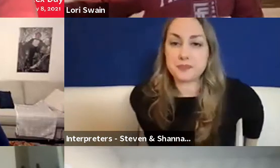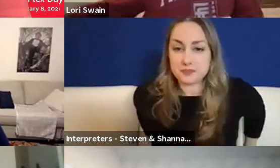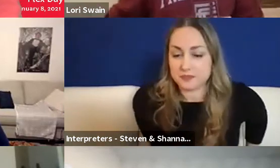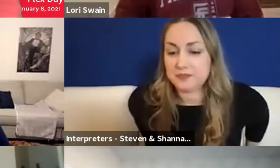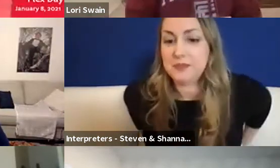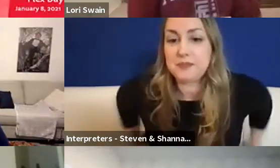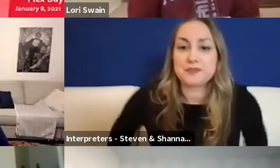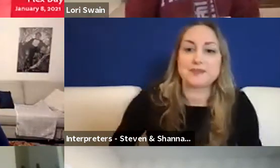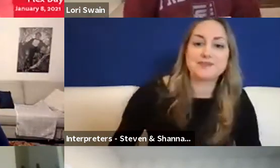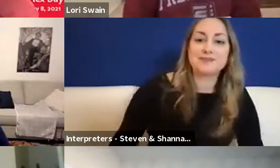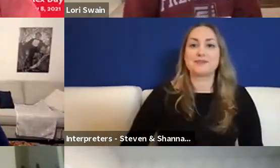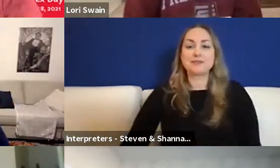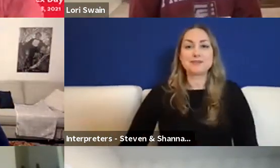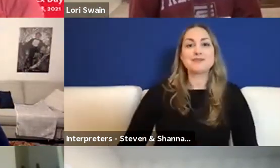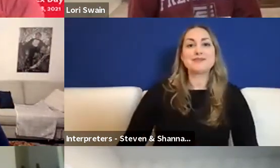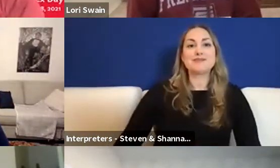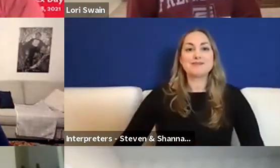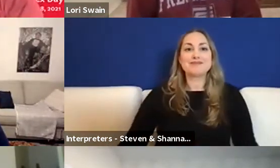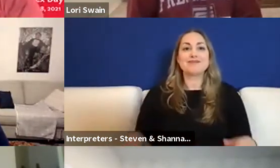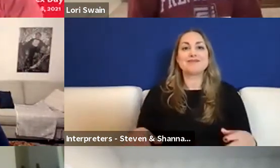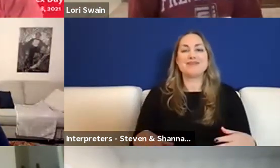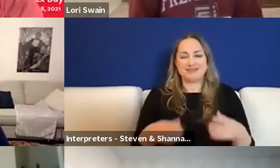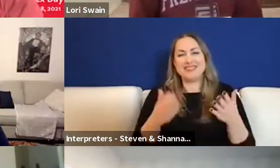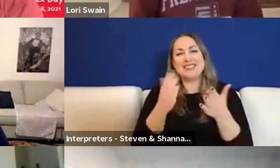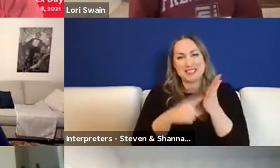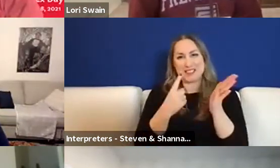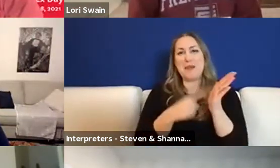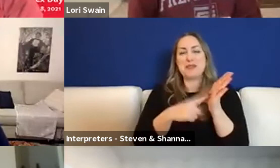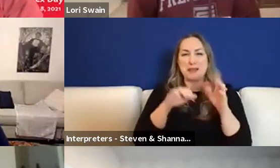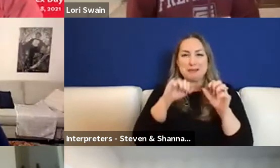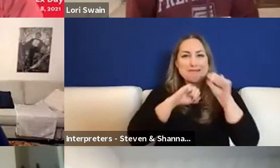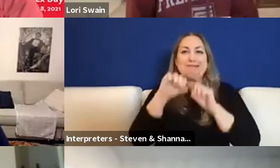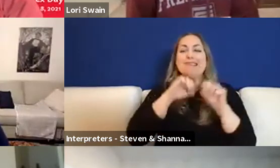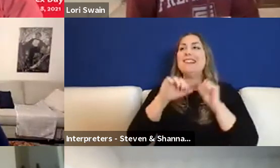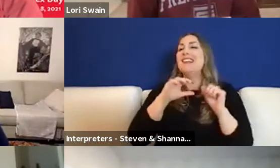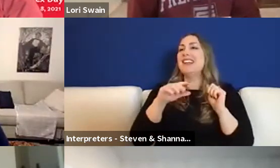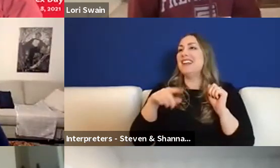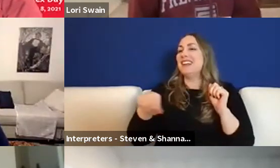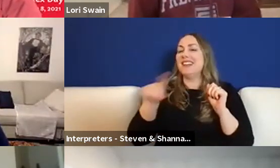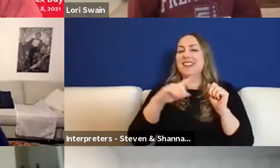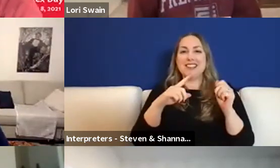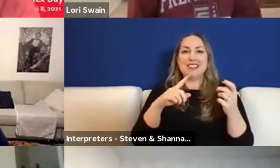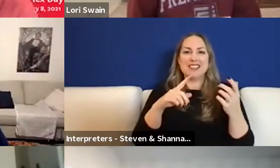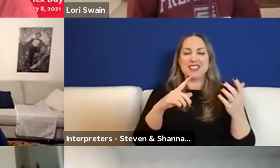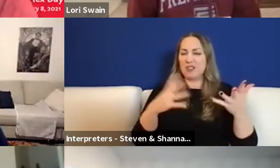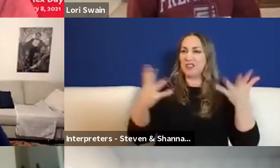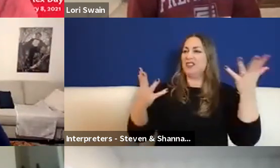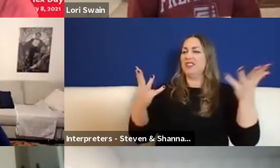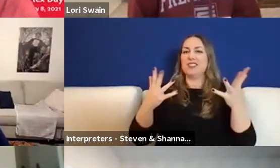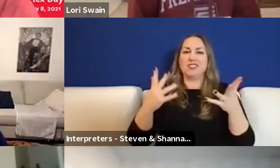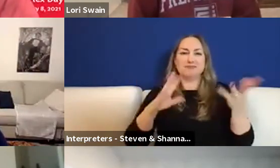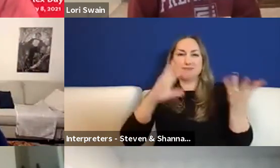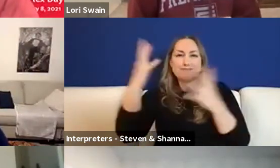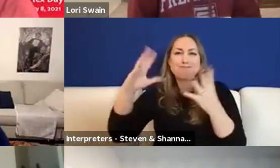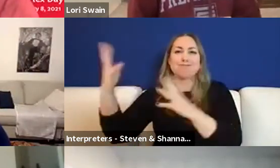Thank you. There has been lots of bumps and and missteps along the way, with all the different initiatives that come in. And I